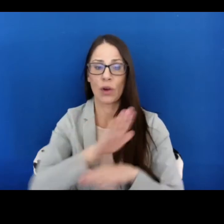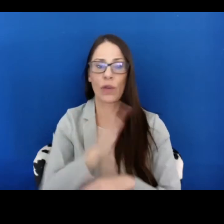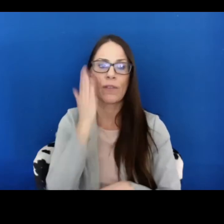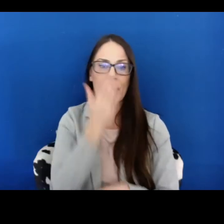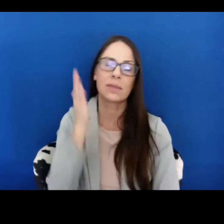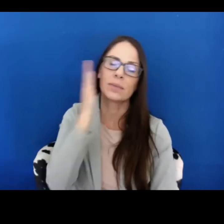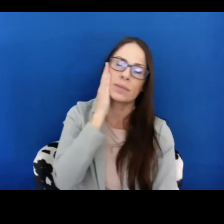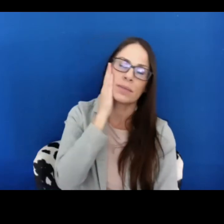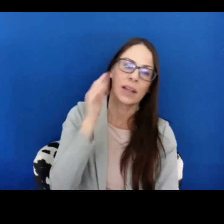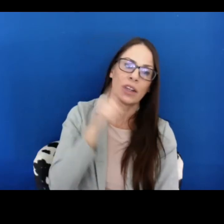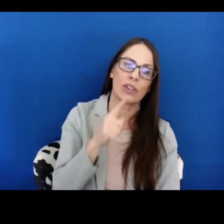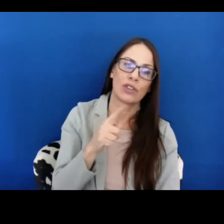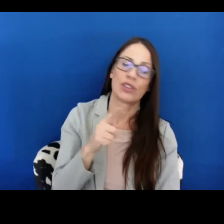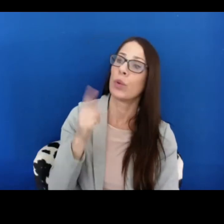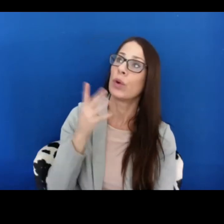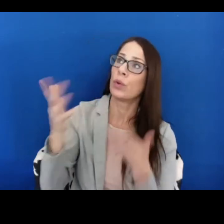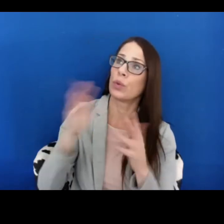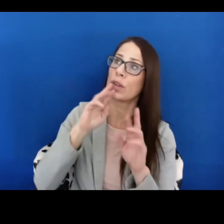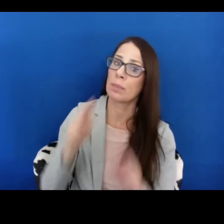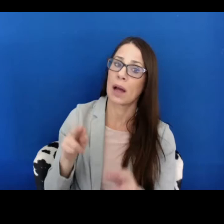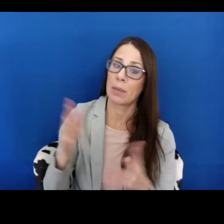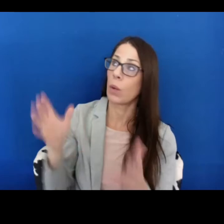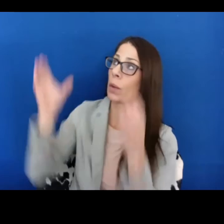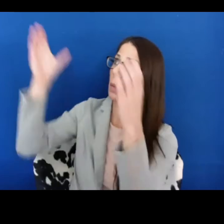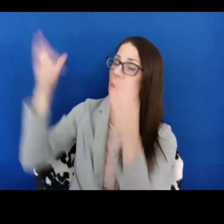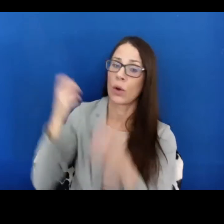gesturing to be picked up, or by placing 15:18:49 her right lesson paired ear on his